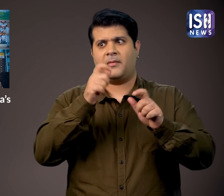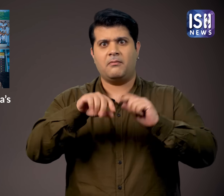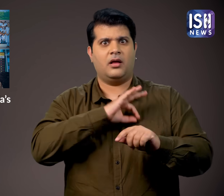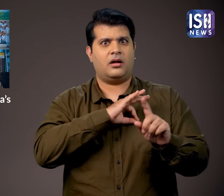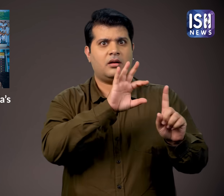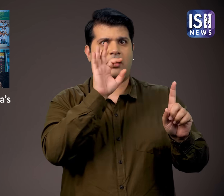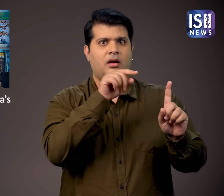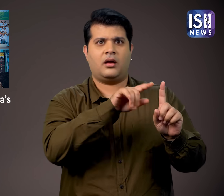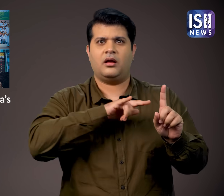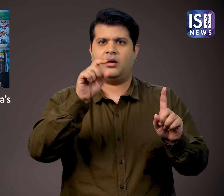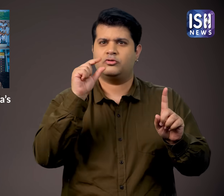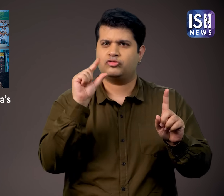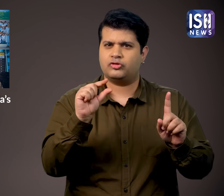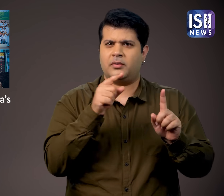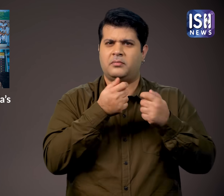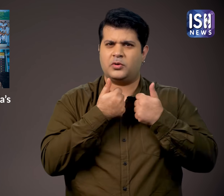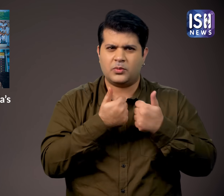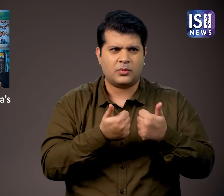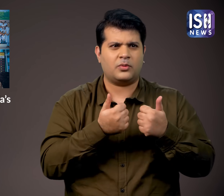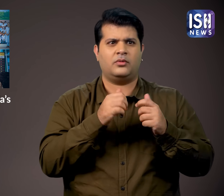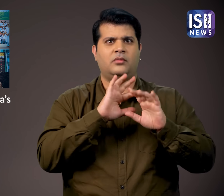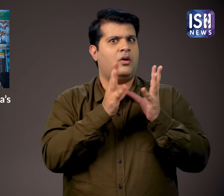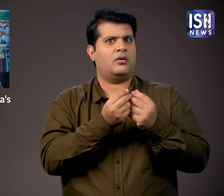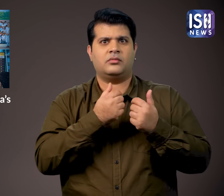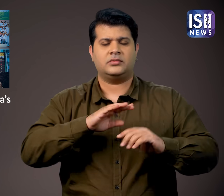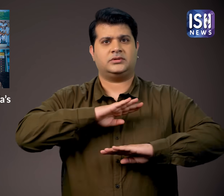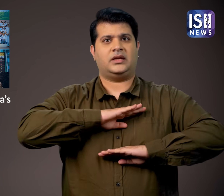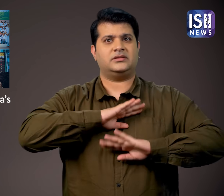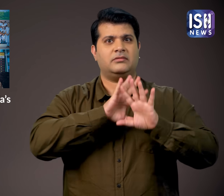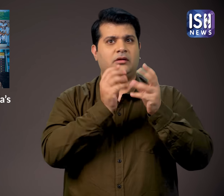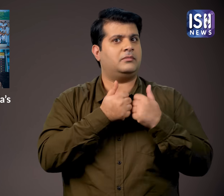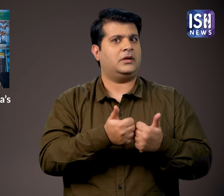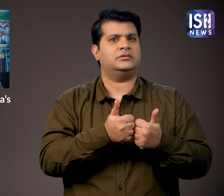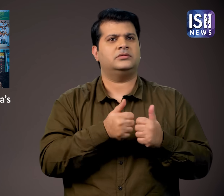People chose IndiGo for its nominal pricing and satisfactory services.